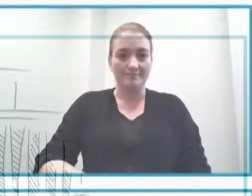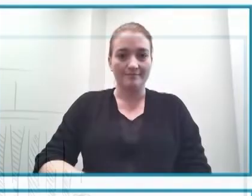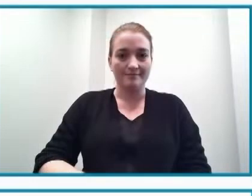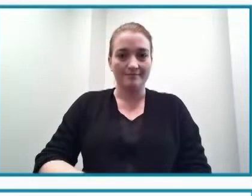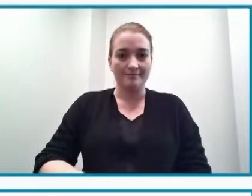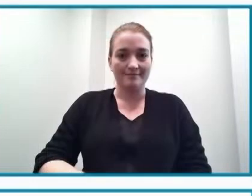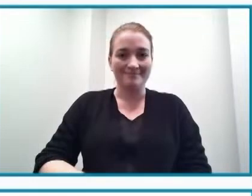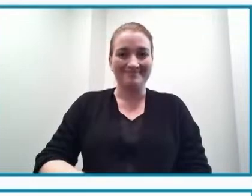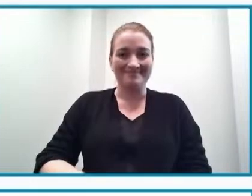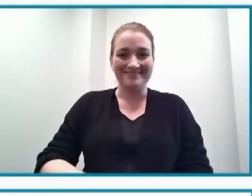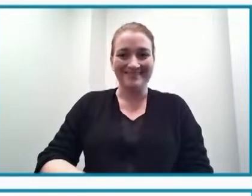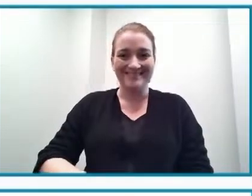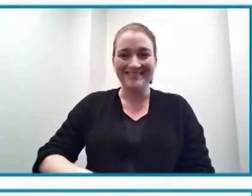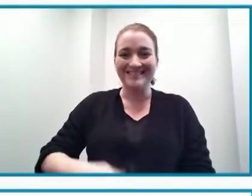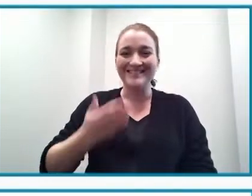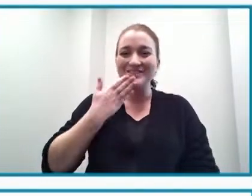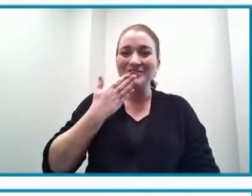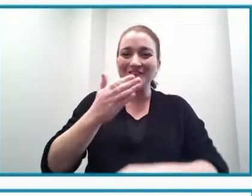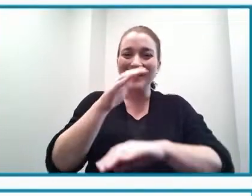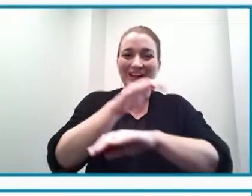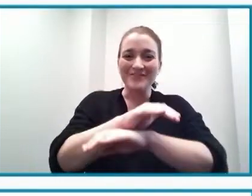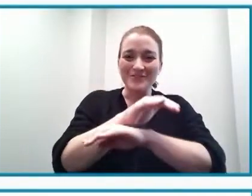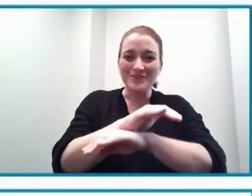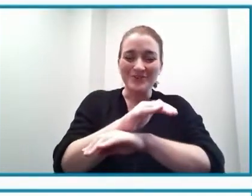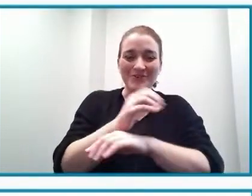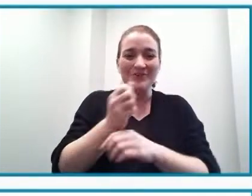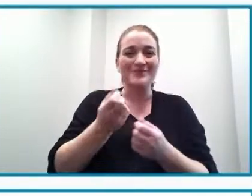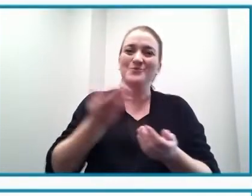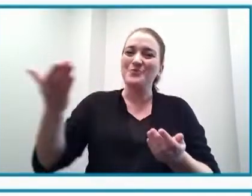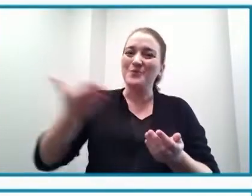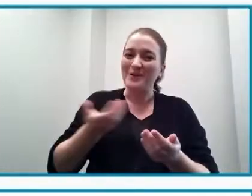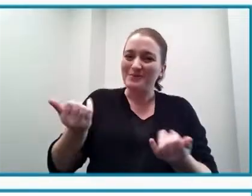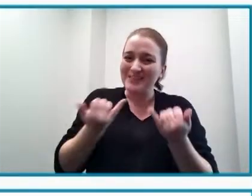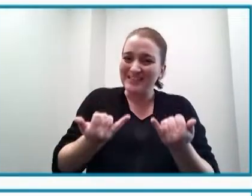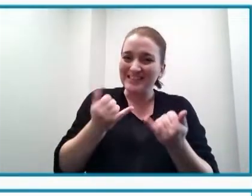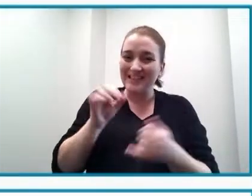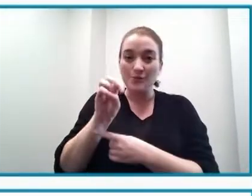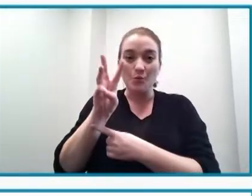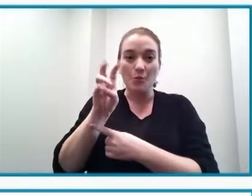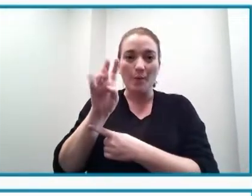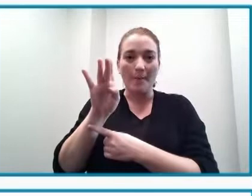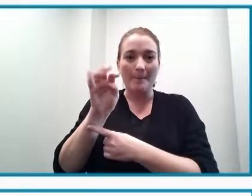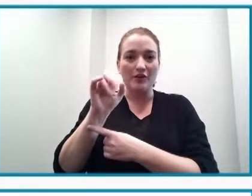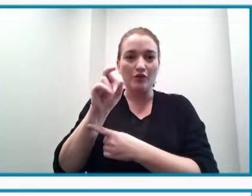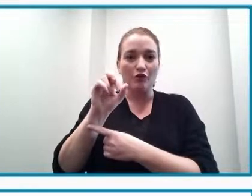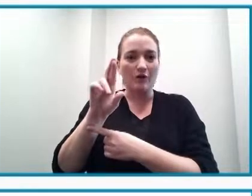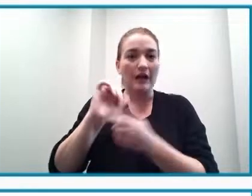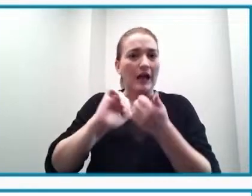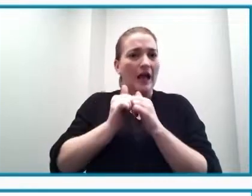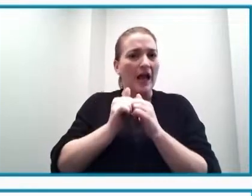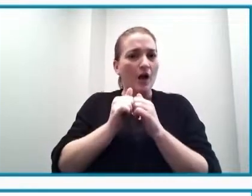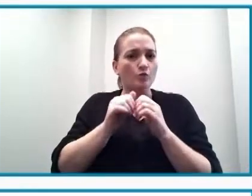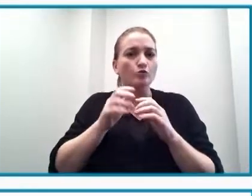I. Good afternoon, and welcome to today's webinar, How Strategic Partnerships Can Improve Arts Programs for the Military,